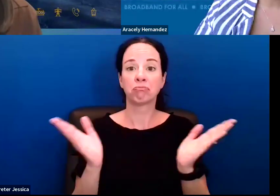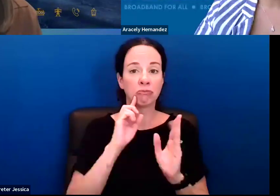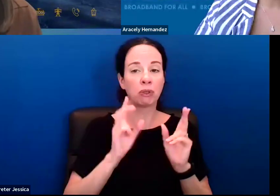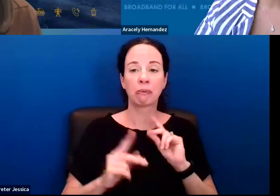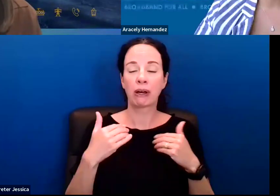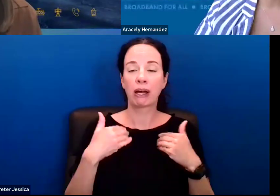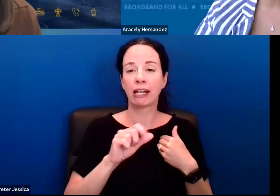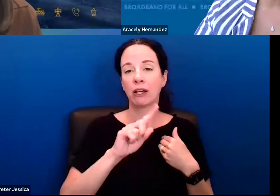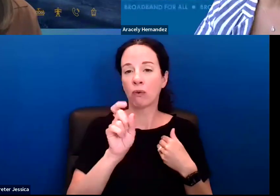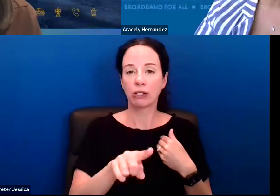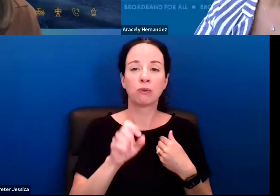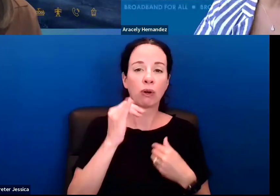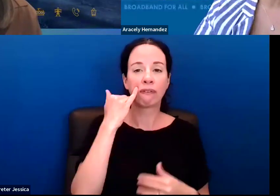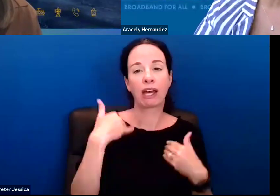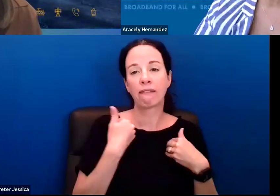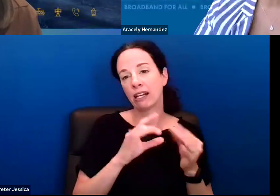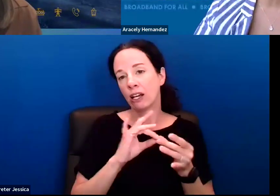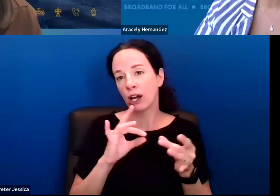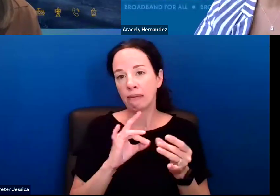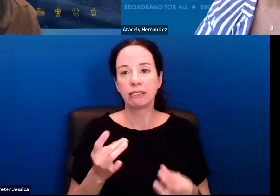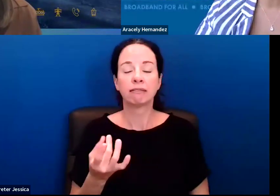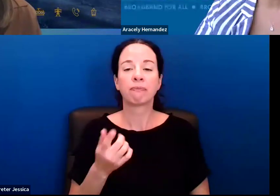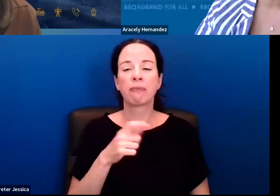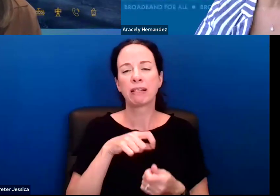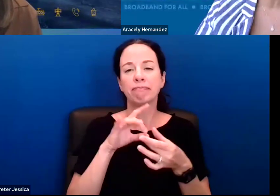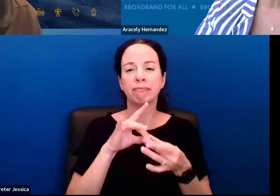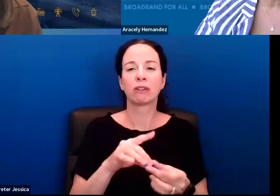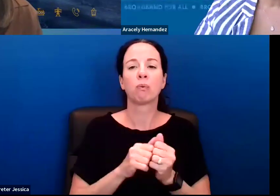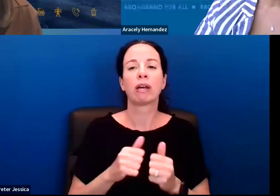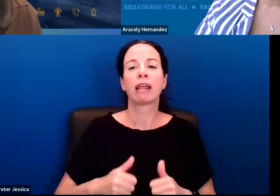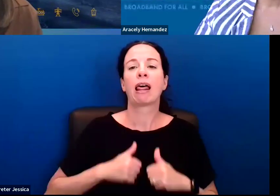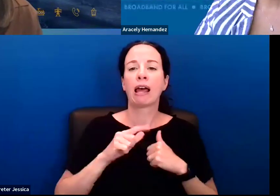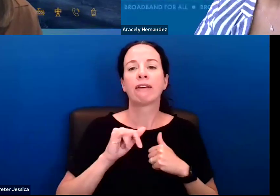any questions or if you have any comments, specific to the Lifeline Program. So, thank